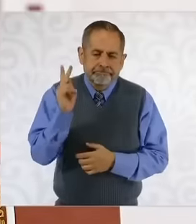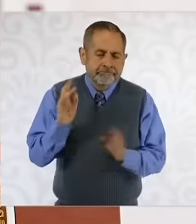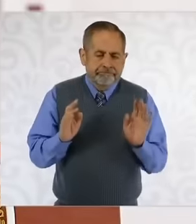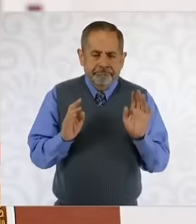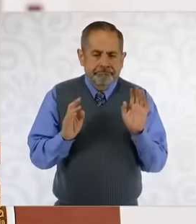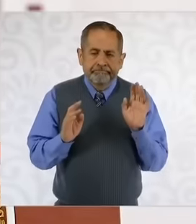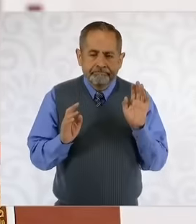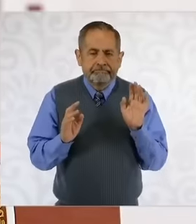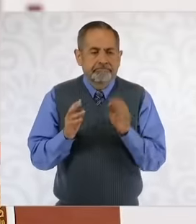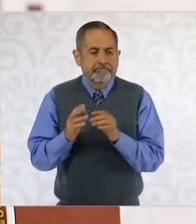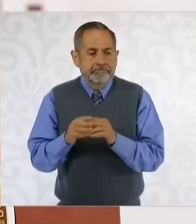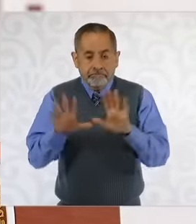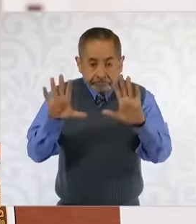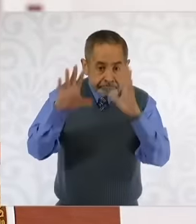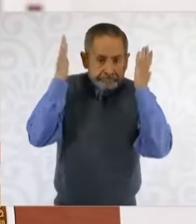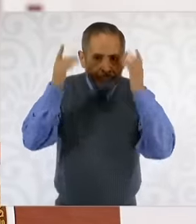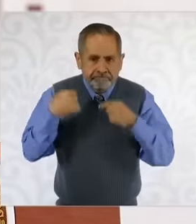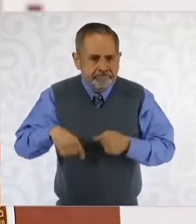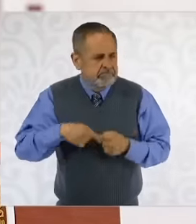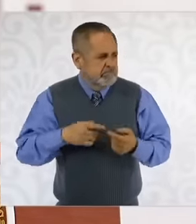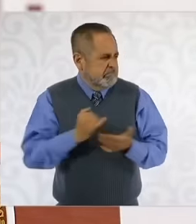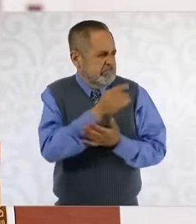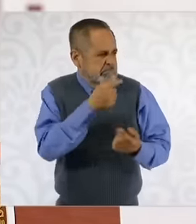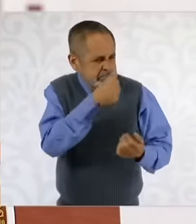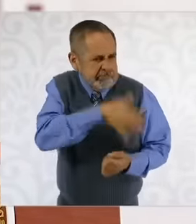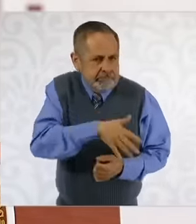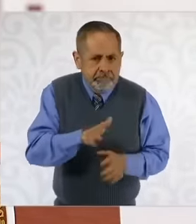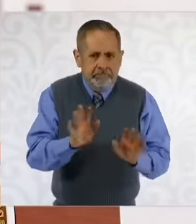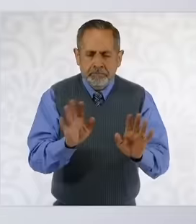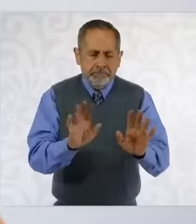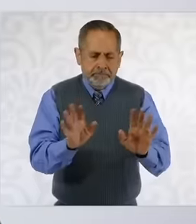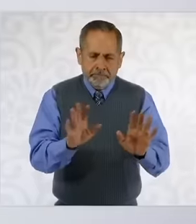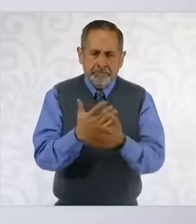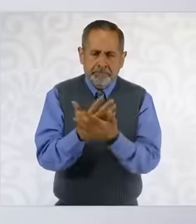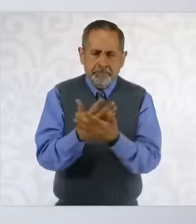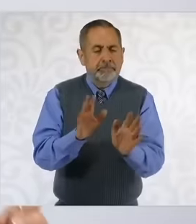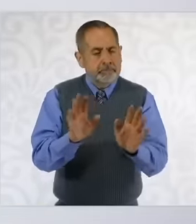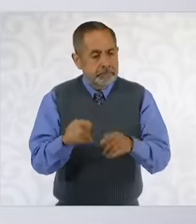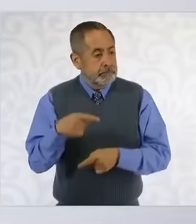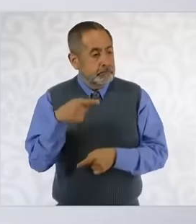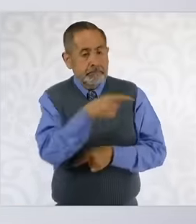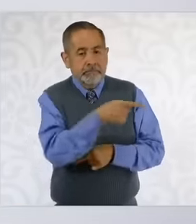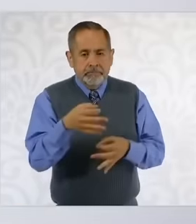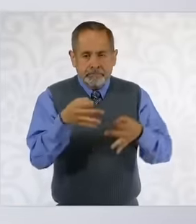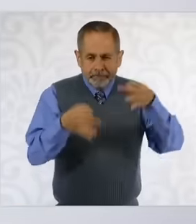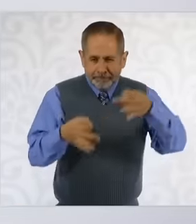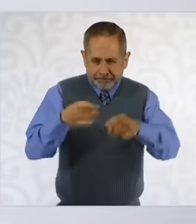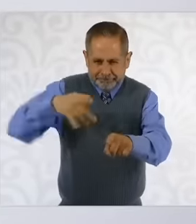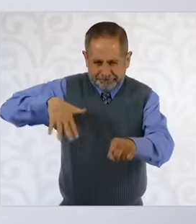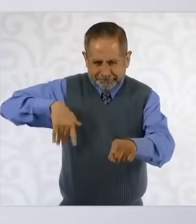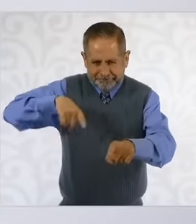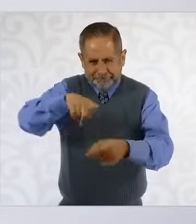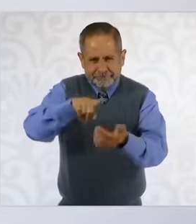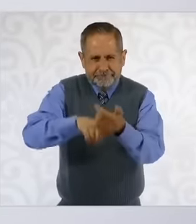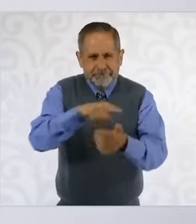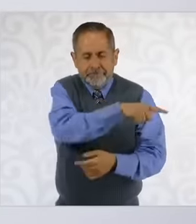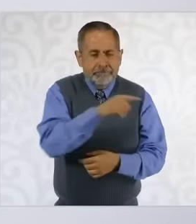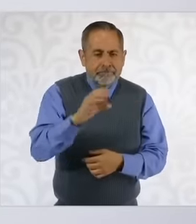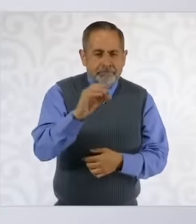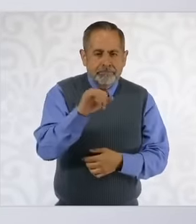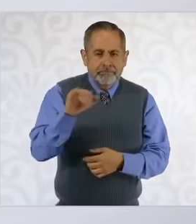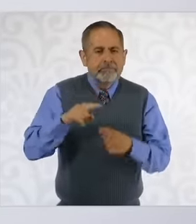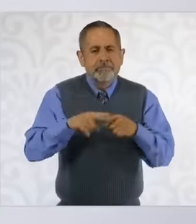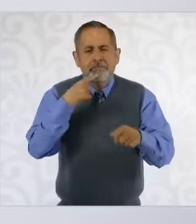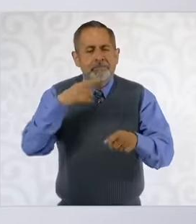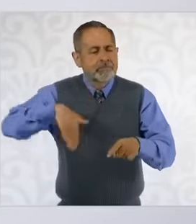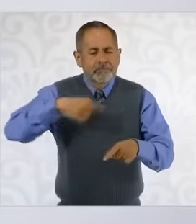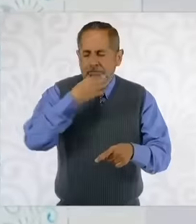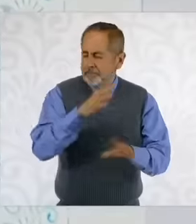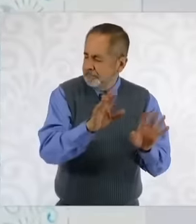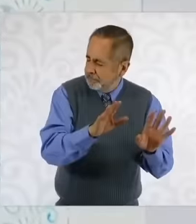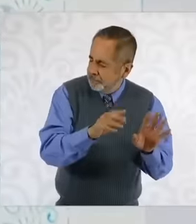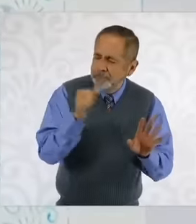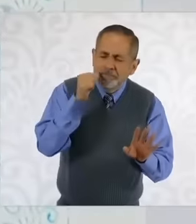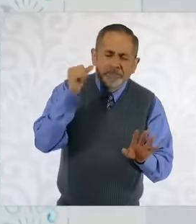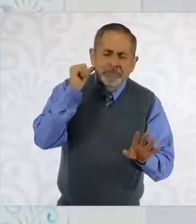now the minister you mentioned yesterday Minister González Alcántara and